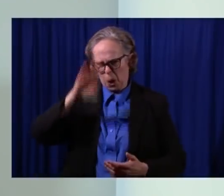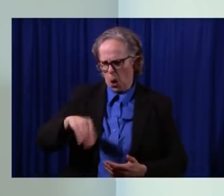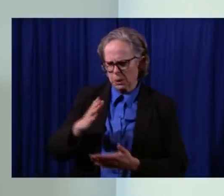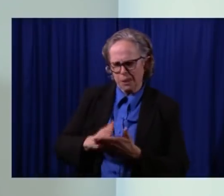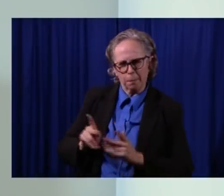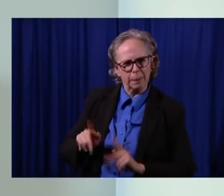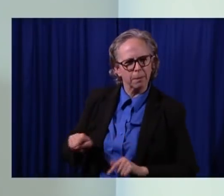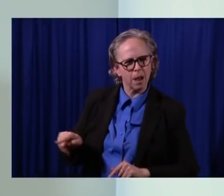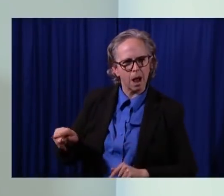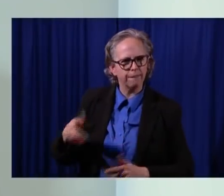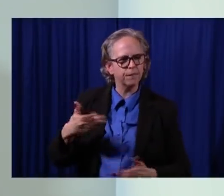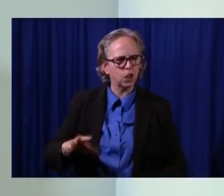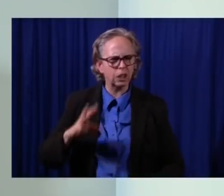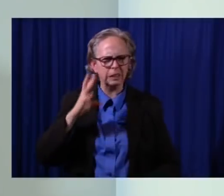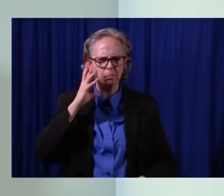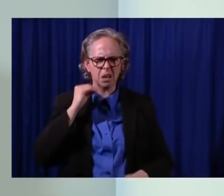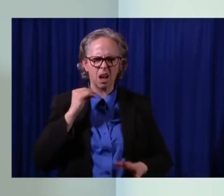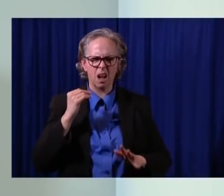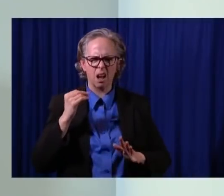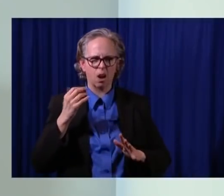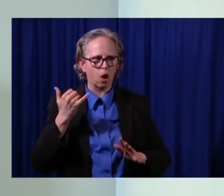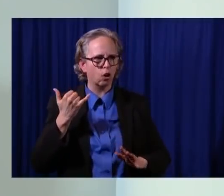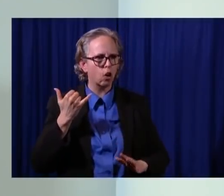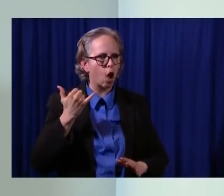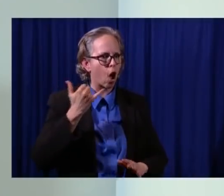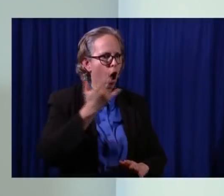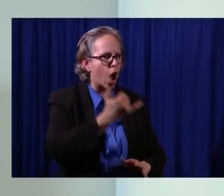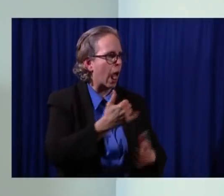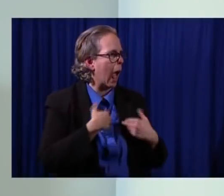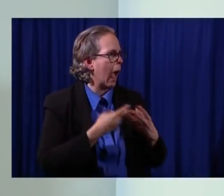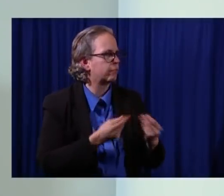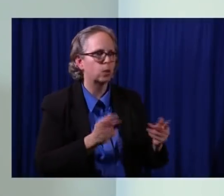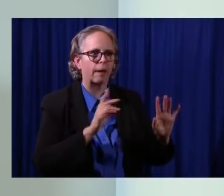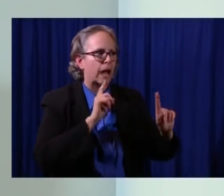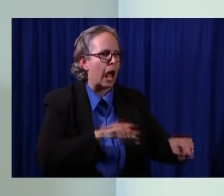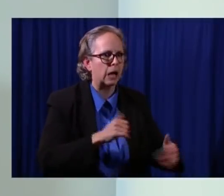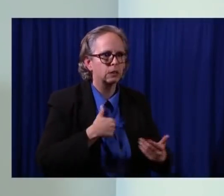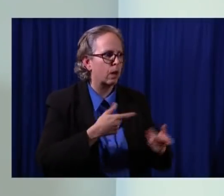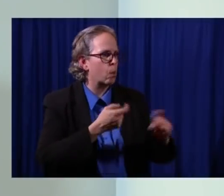BOARD. AND IT'S IMPORTANT THAT YOU KNOW